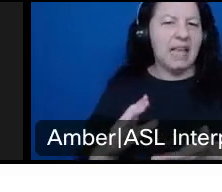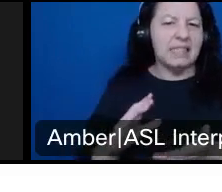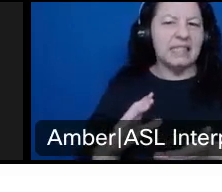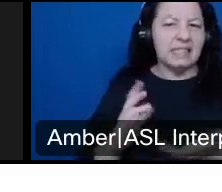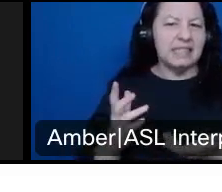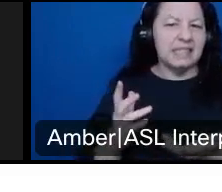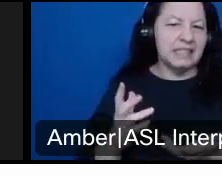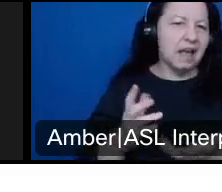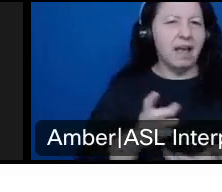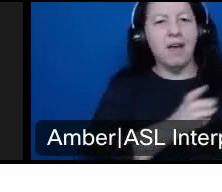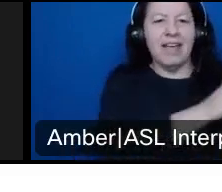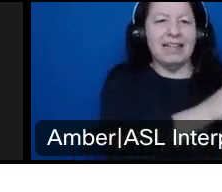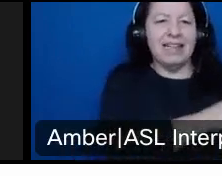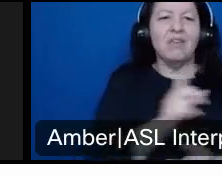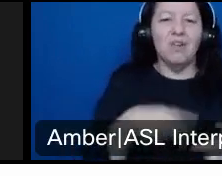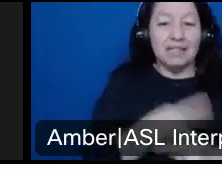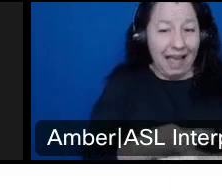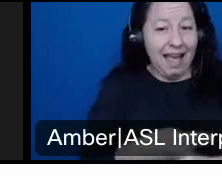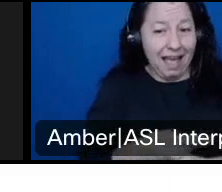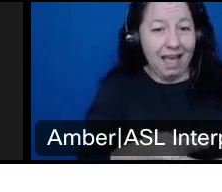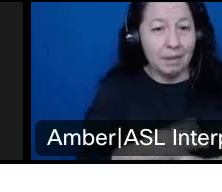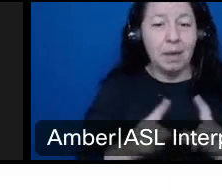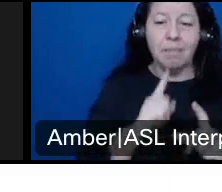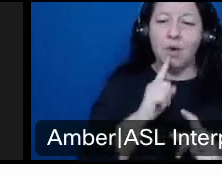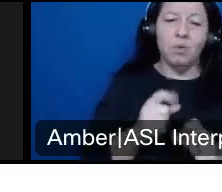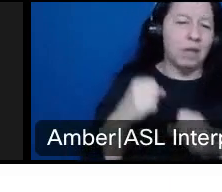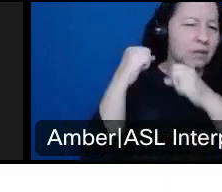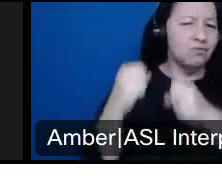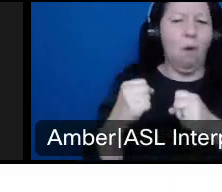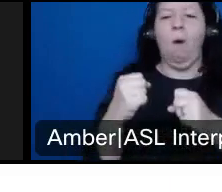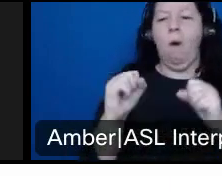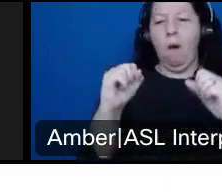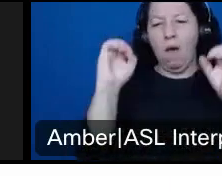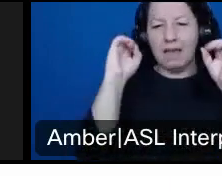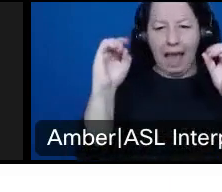Um, but the end, but a really robust academic presence and so we're.